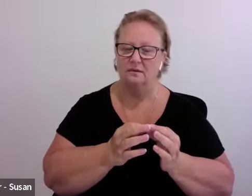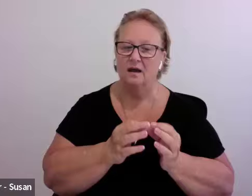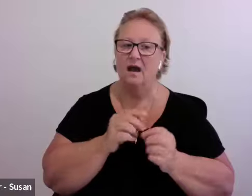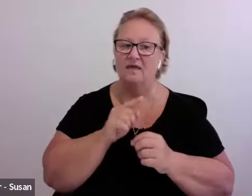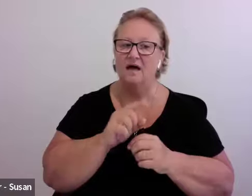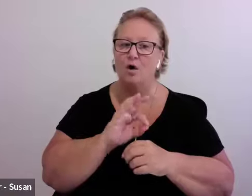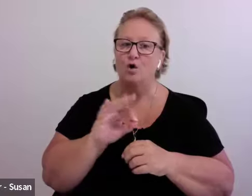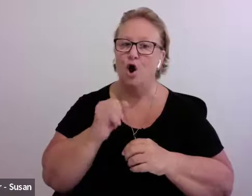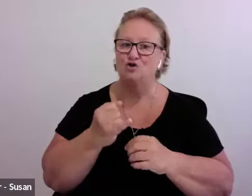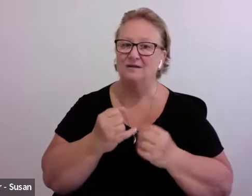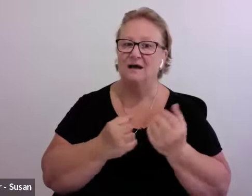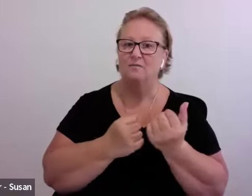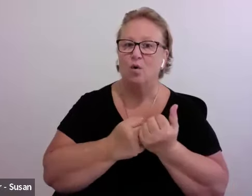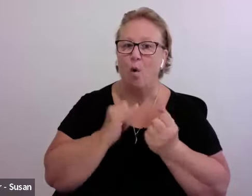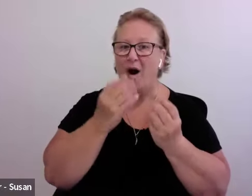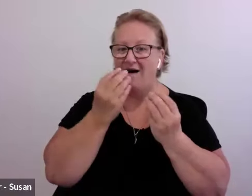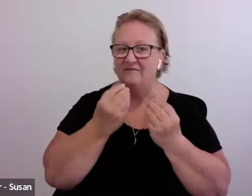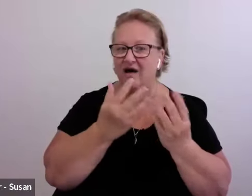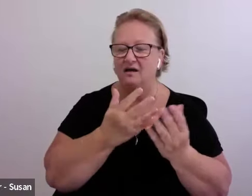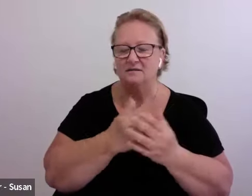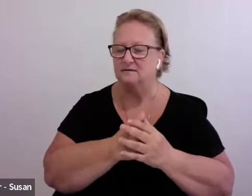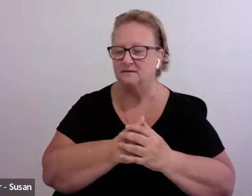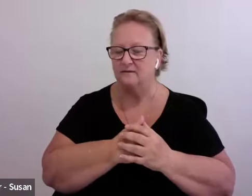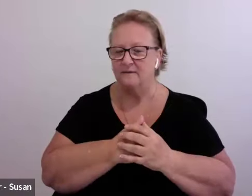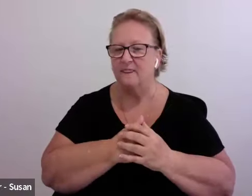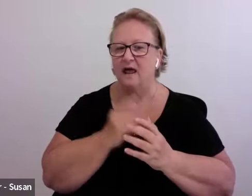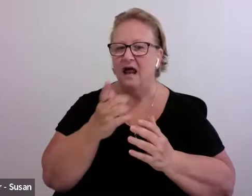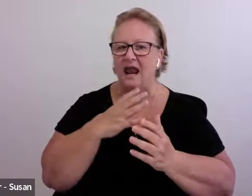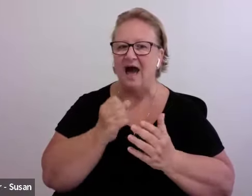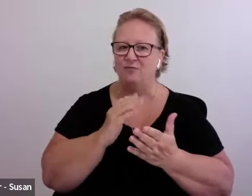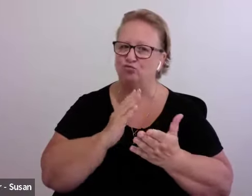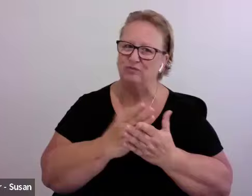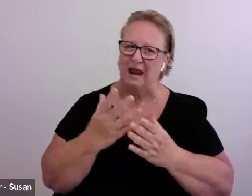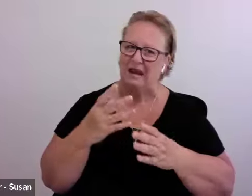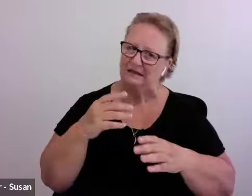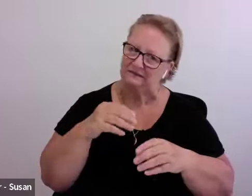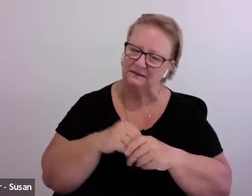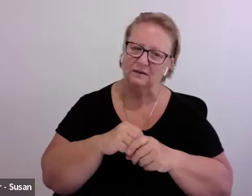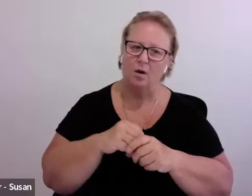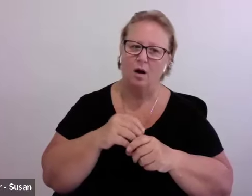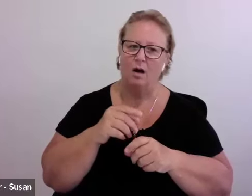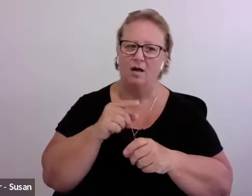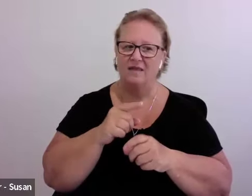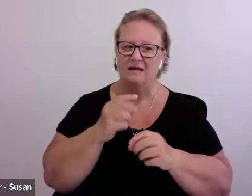application process. And then third, the partner organisation or organisations. These are not just